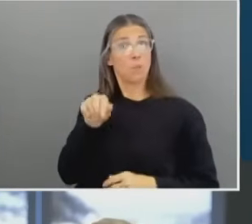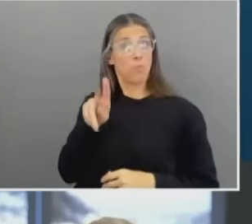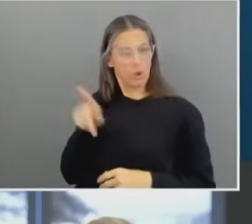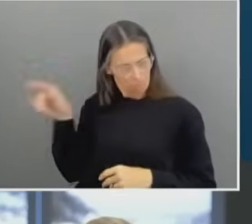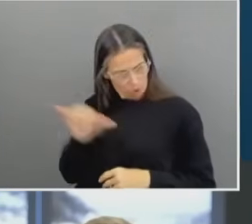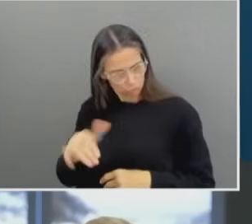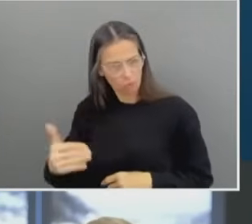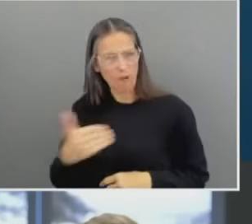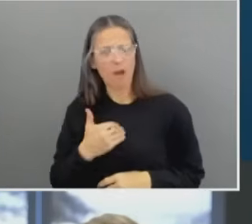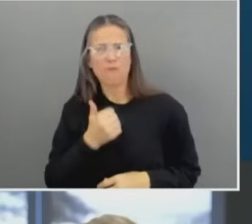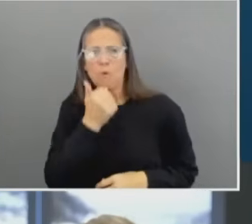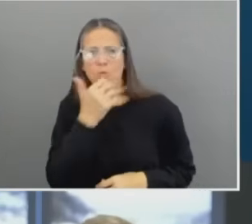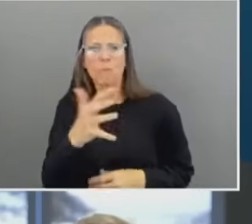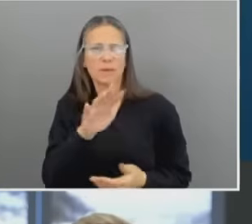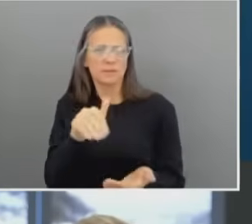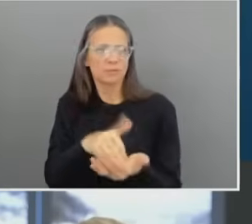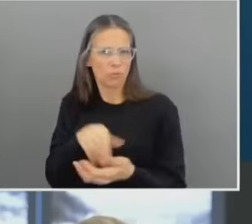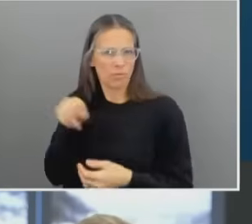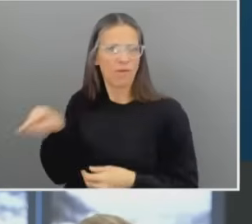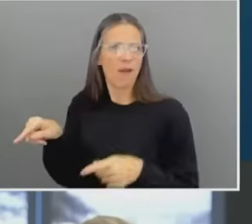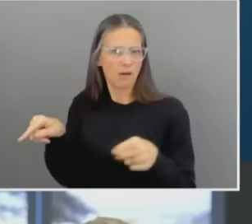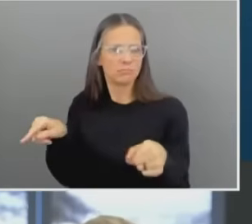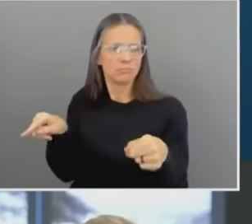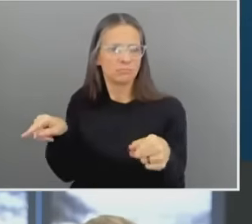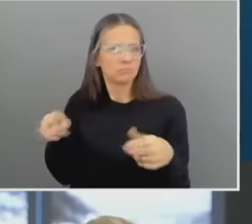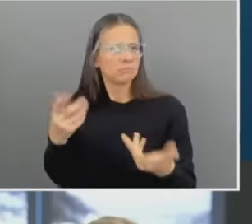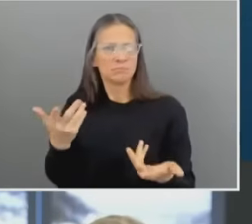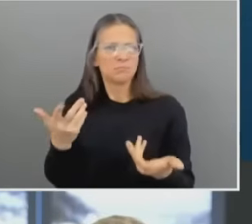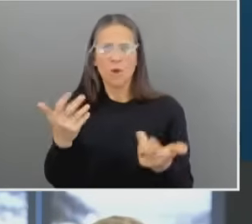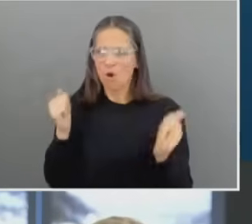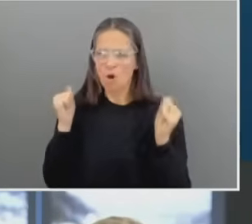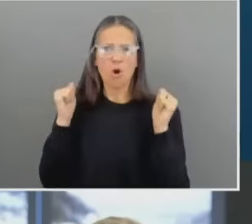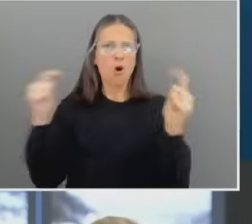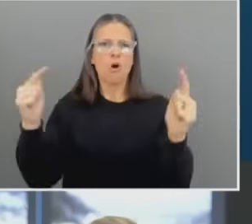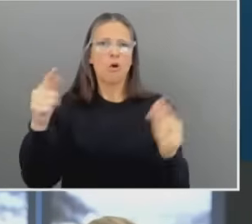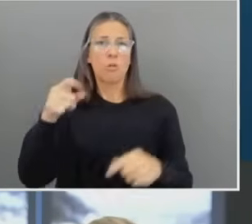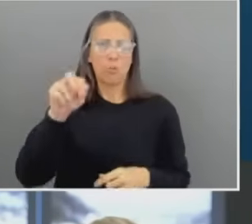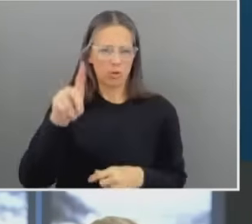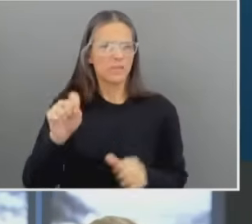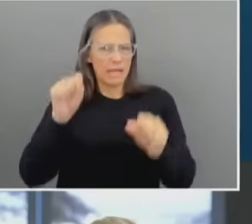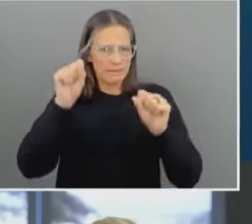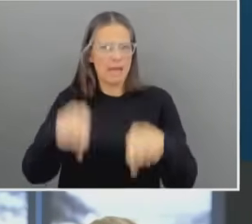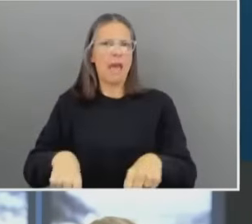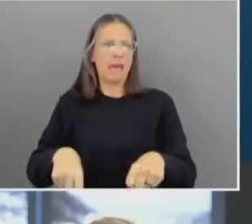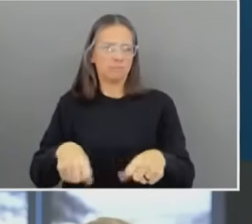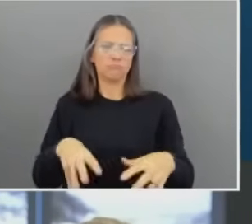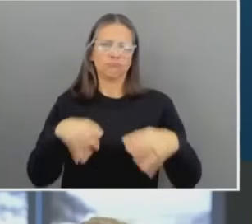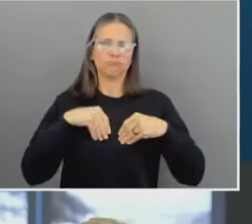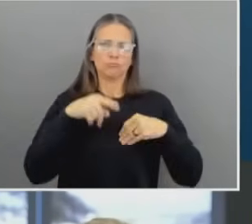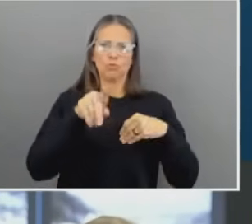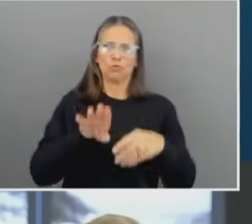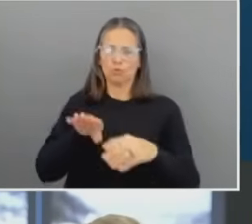OUR STATE PARKS HAVE ALSO BEEN SET UP AS WARMING CENTERS ON THE LOCATIONS YOU SEE ON THE SLIDE.